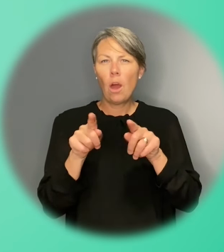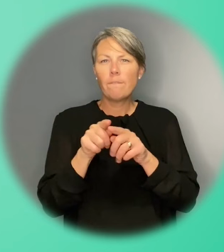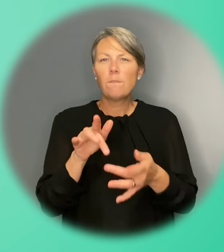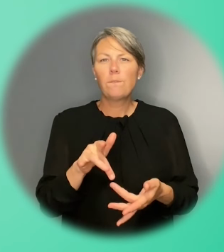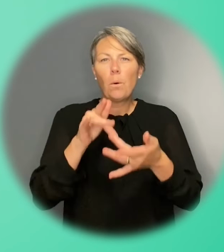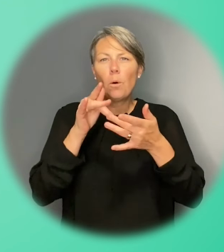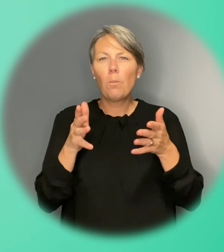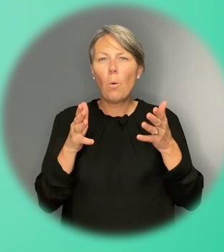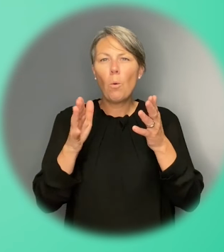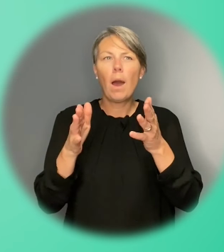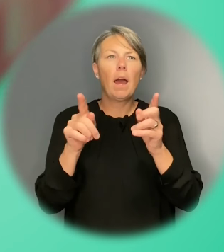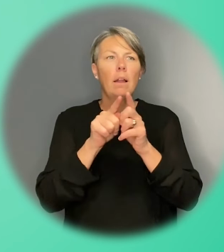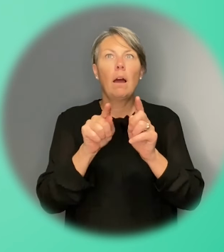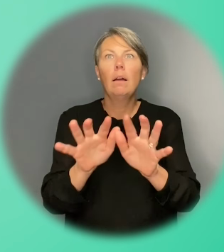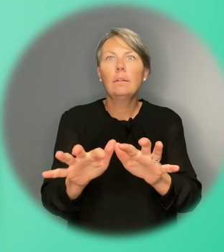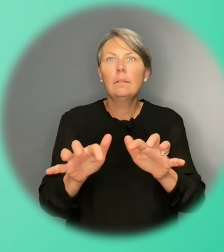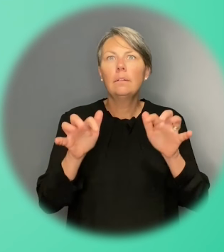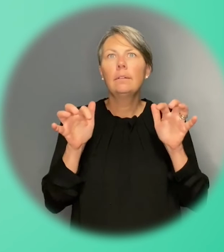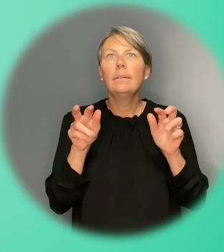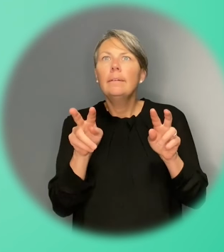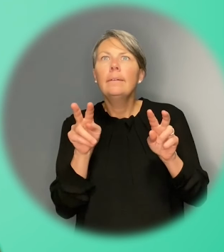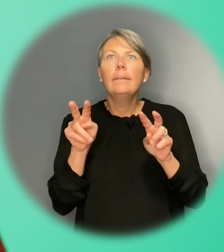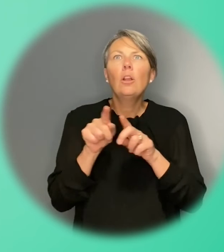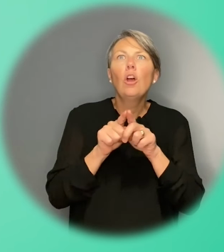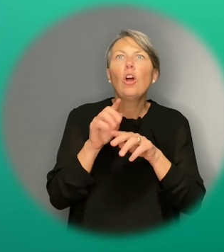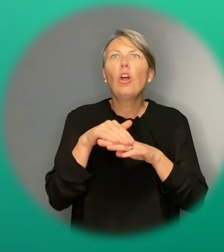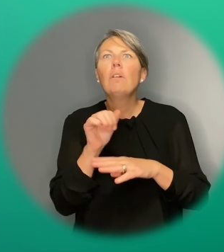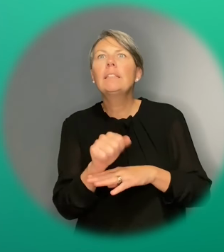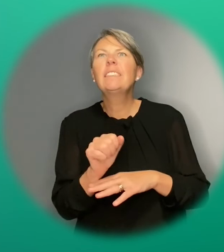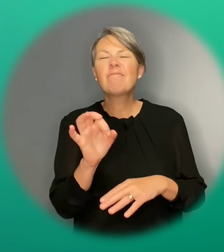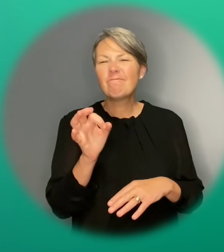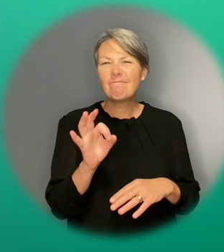class about consent now you learn it systematically. It came through like